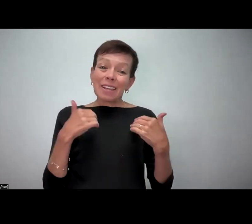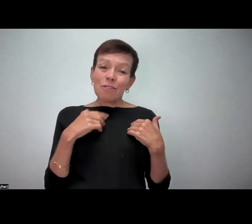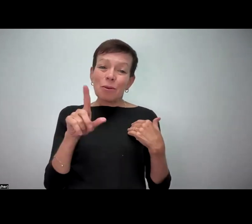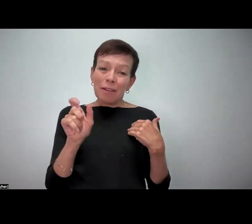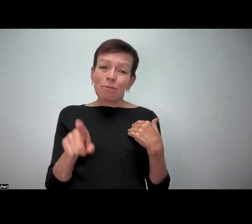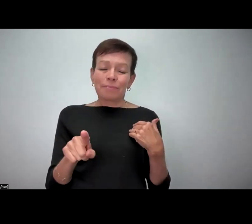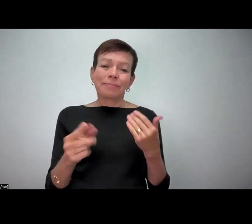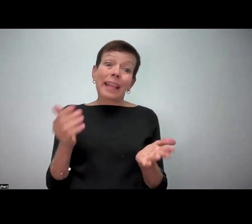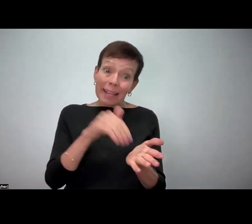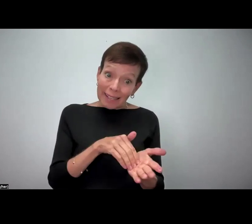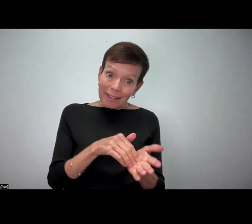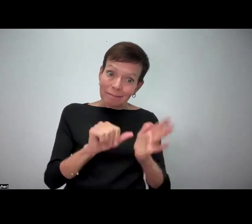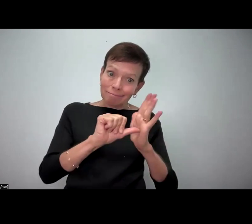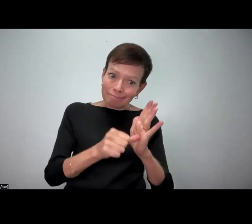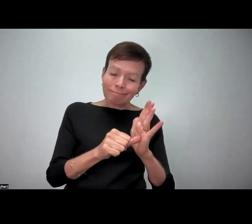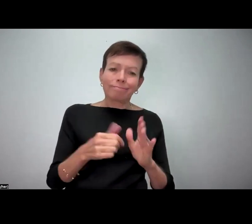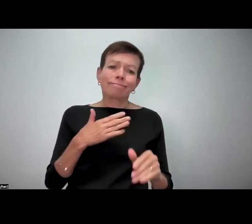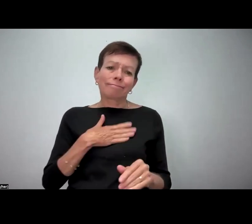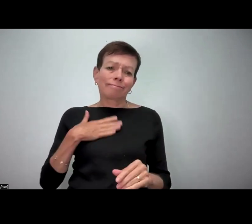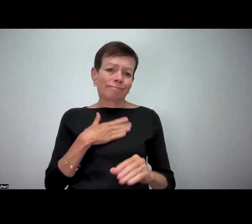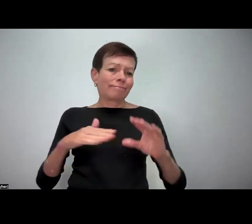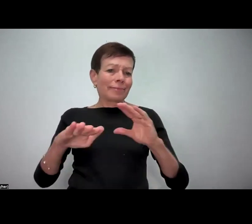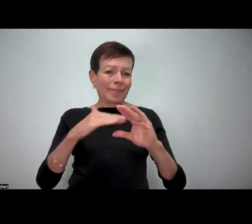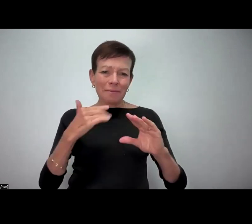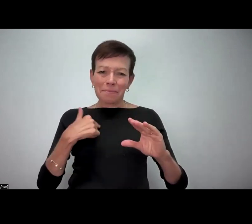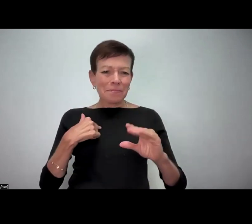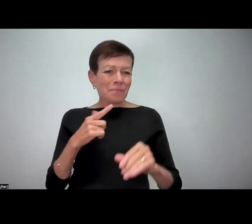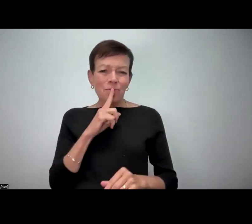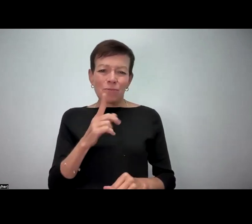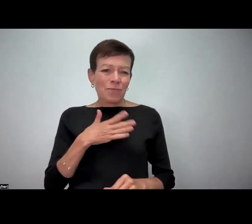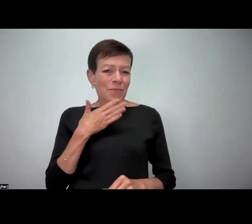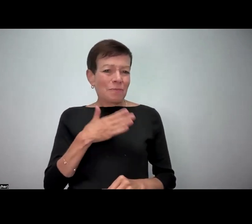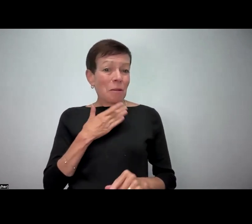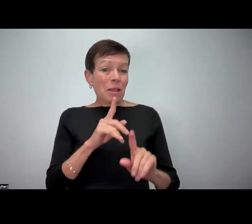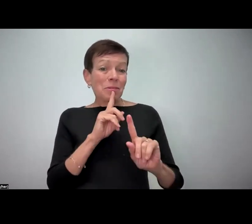please send me an email. I'm always happy to answer your questions at any time.